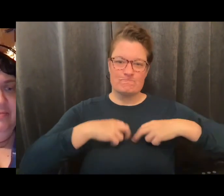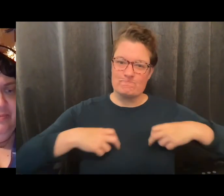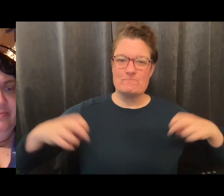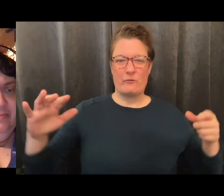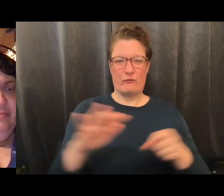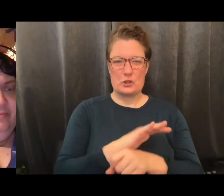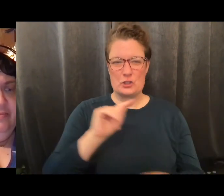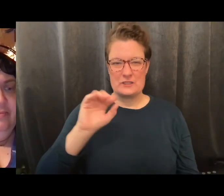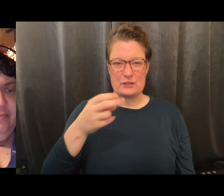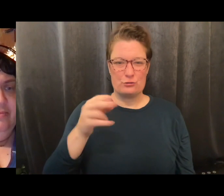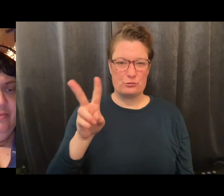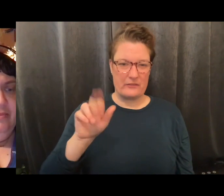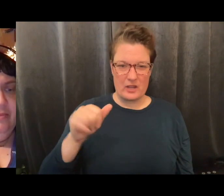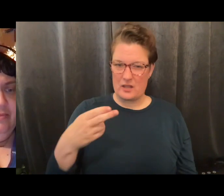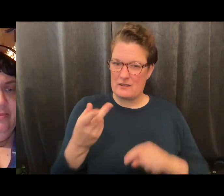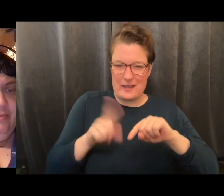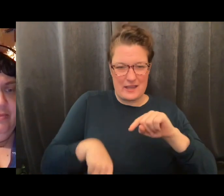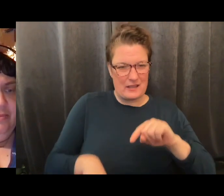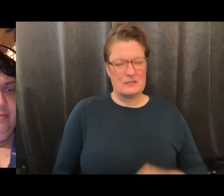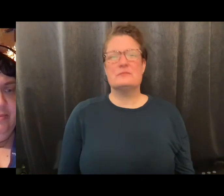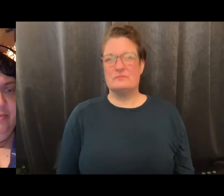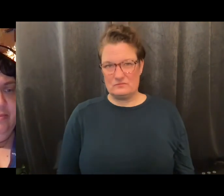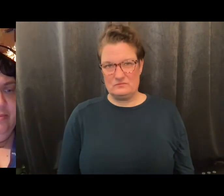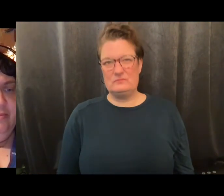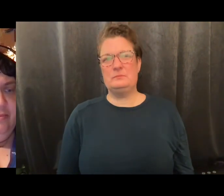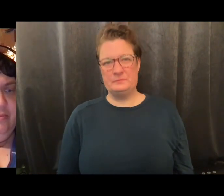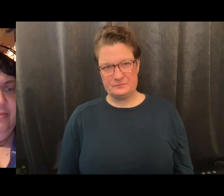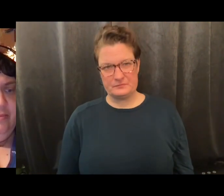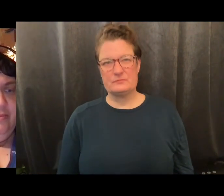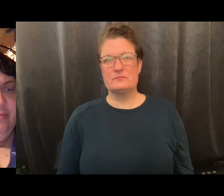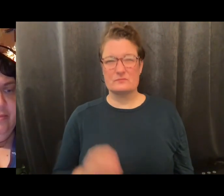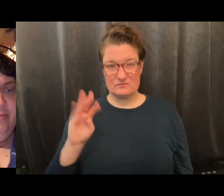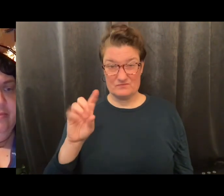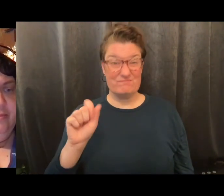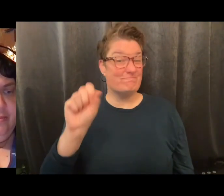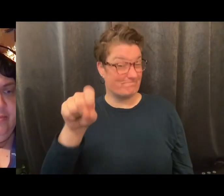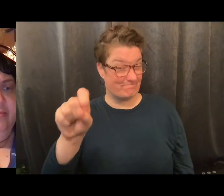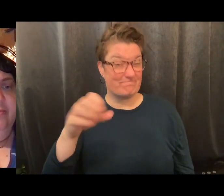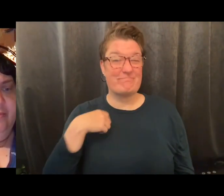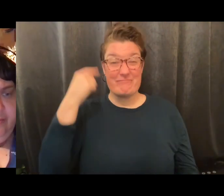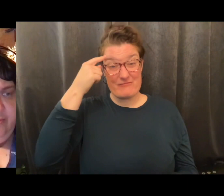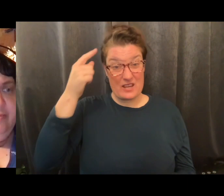And I think having spaces where we can bring our whole selves politically,